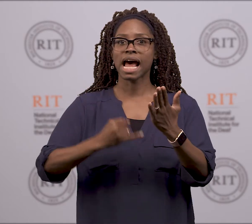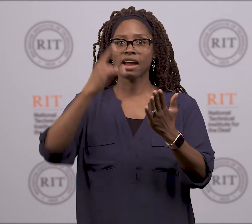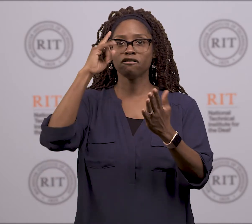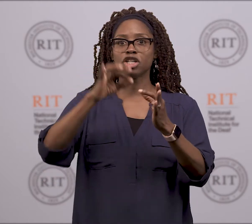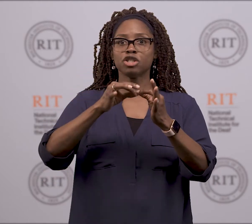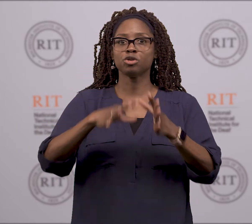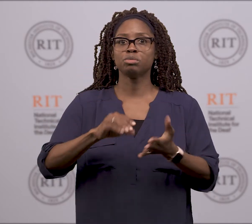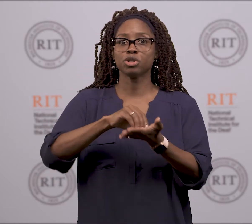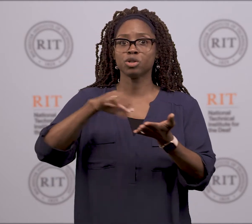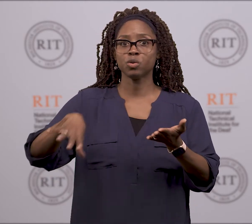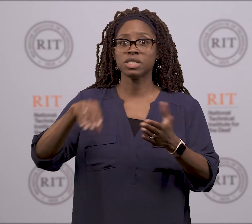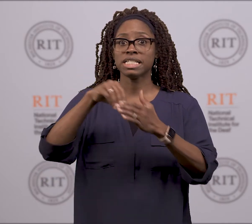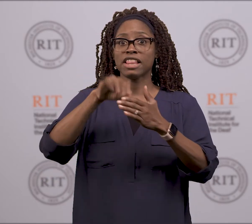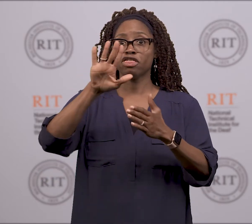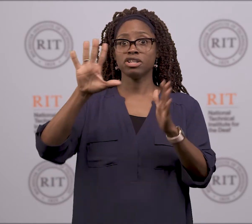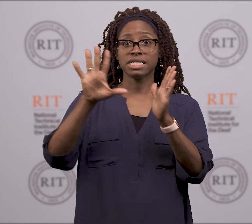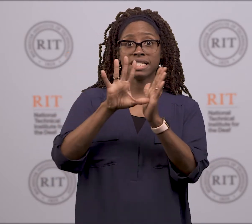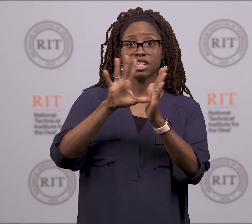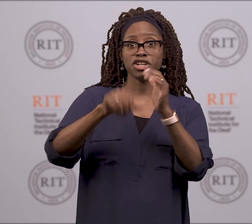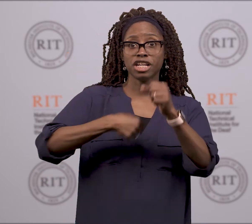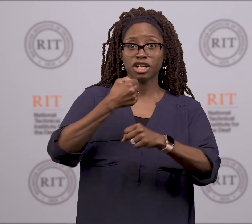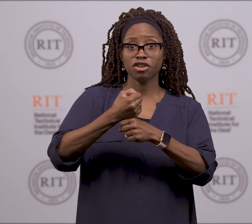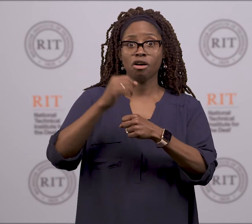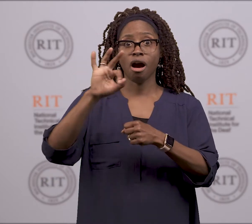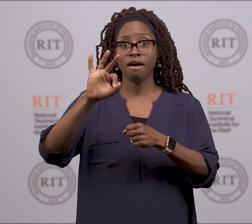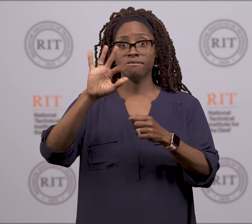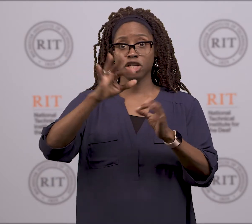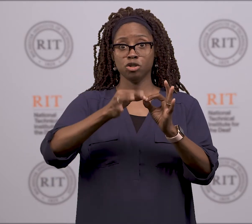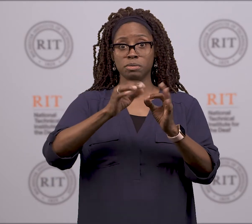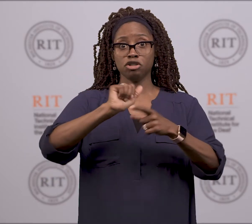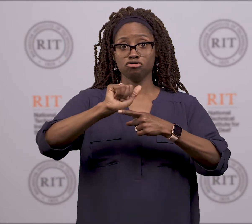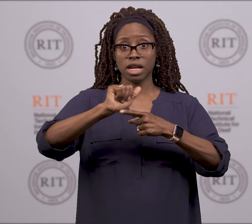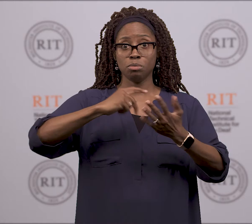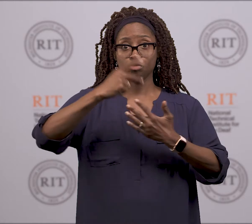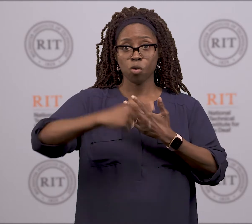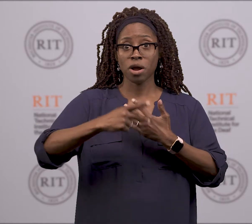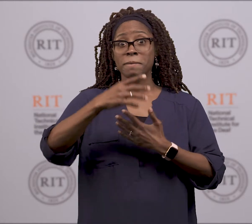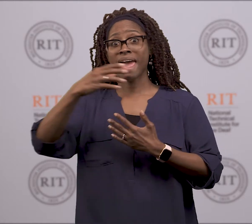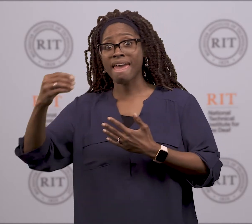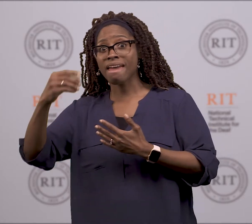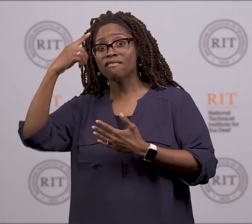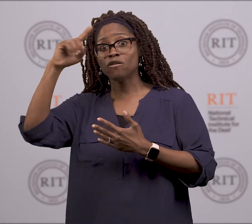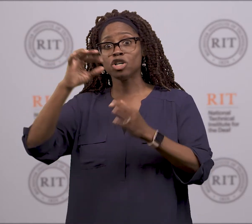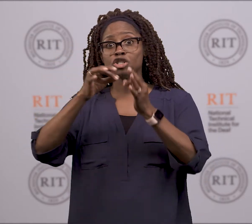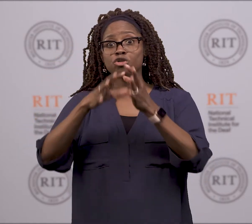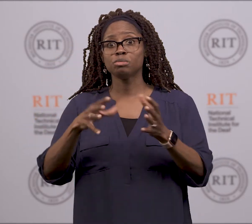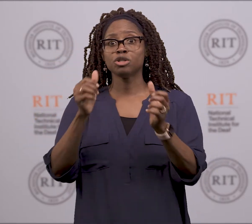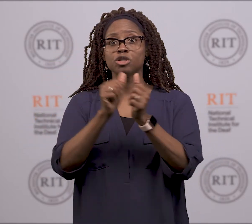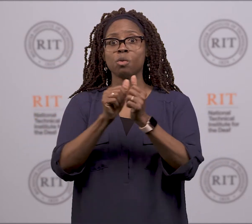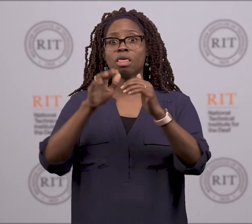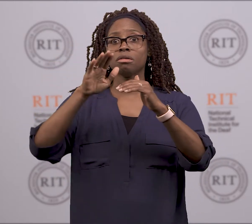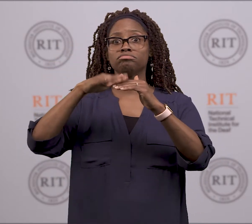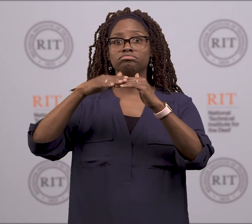The program is designed for interpreting students in their senior year of an interpreter training program